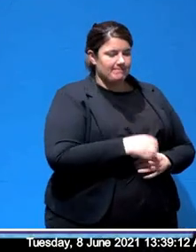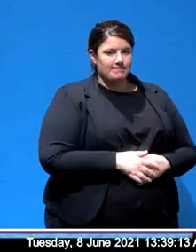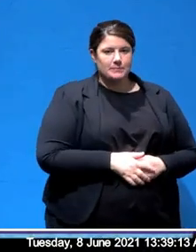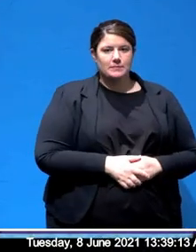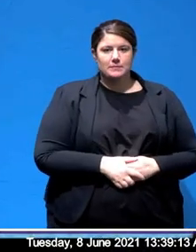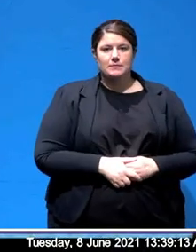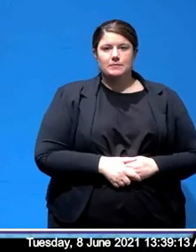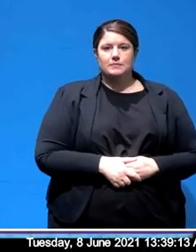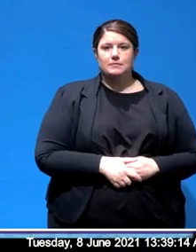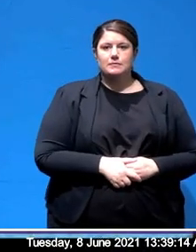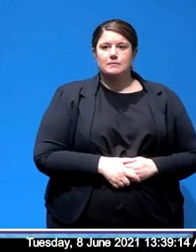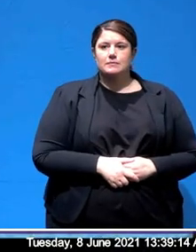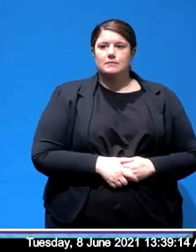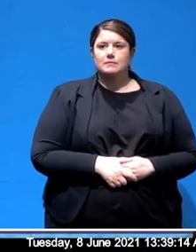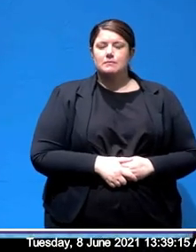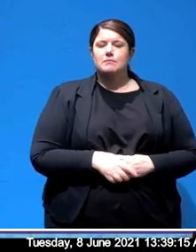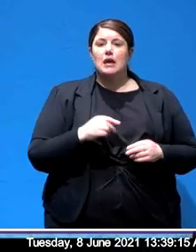Ms Bennett, I'm sorry to interrupt.